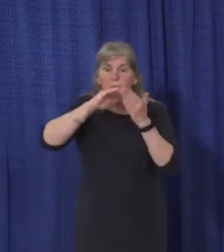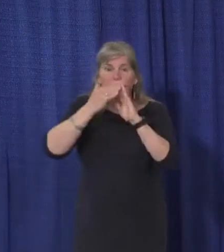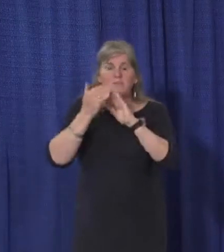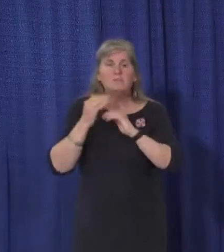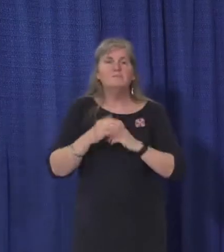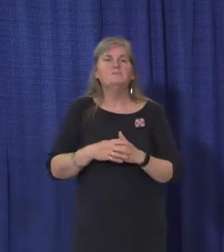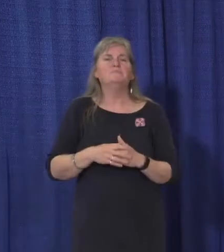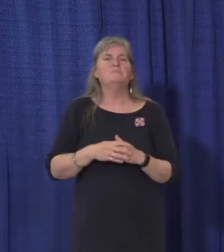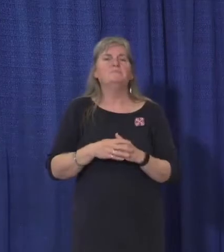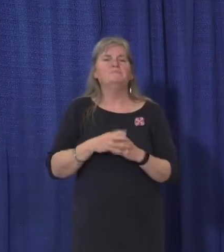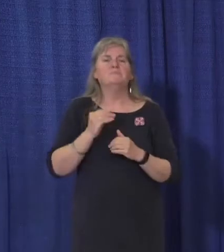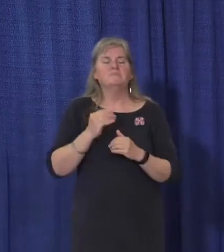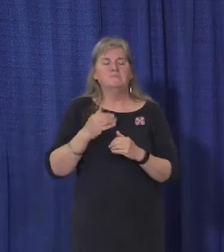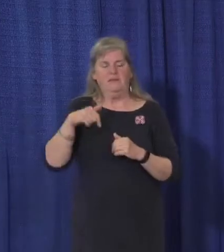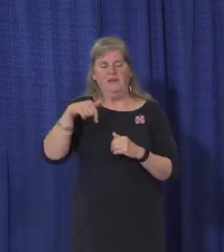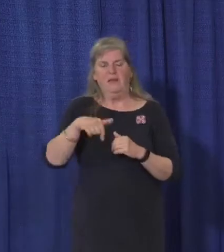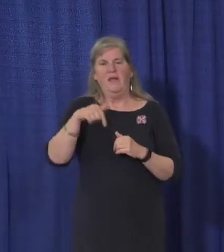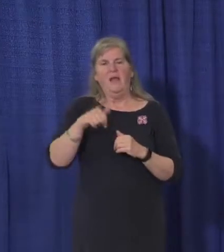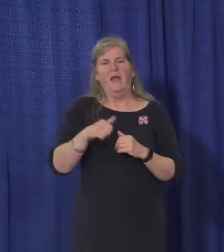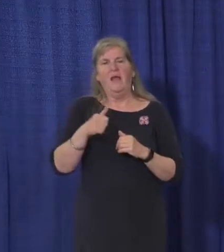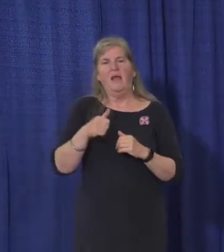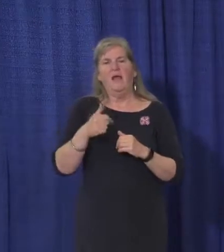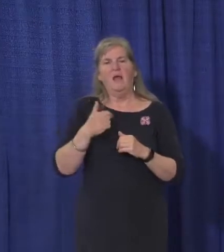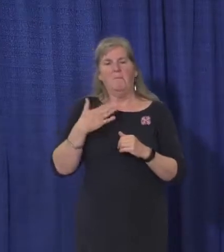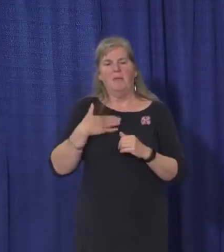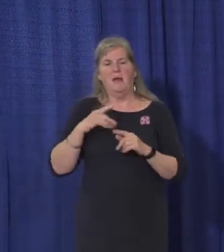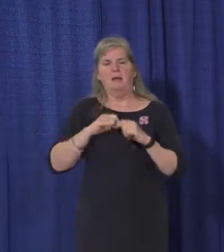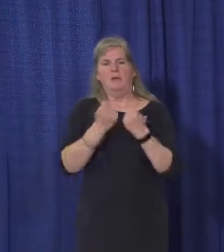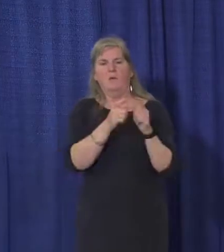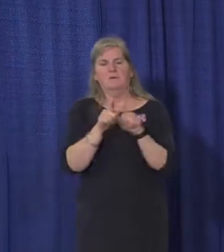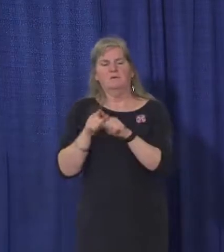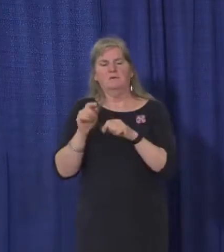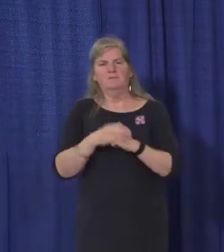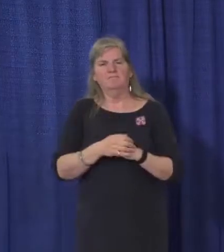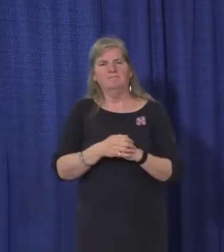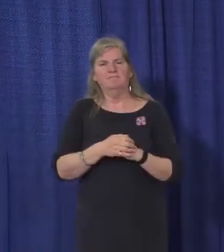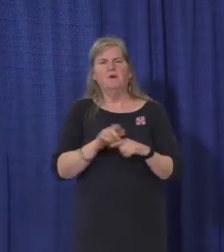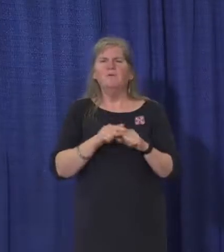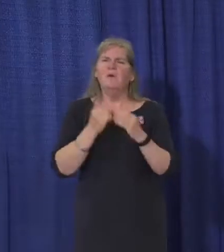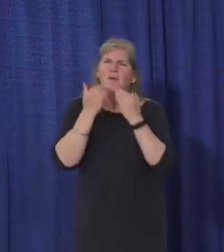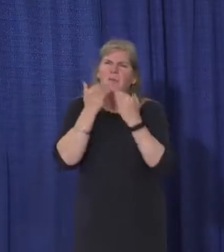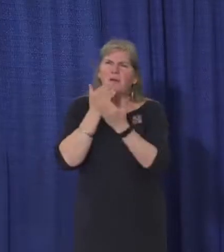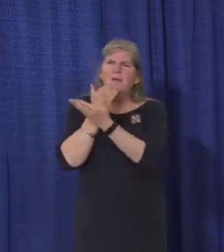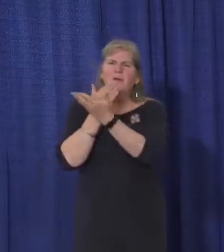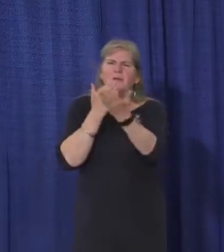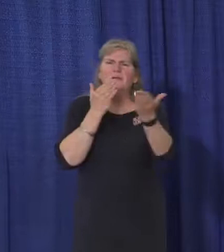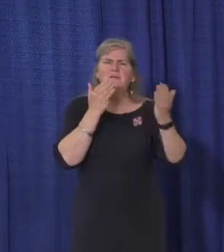health centres and the crew team here's well. And thank you to the many people